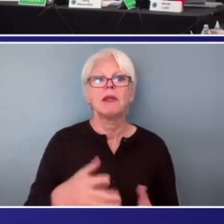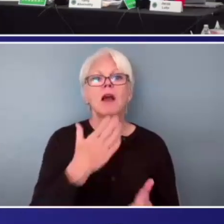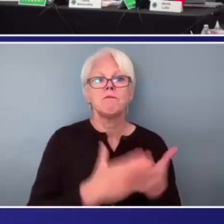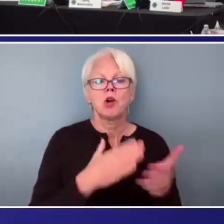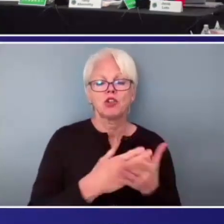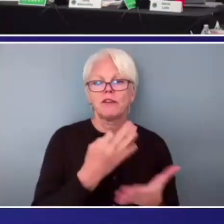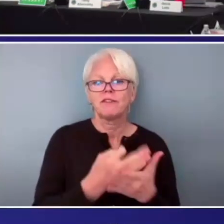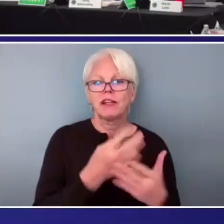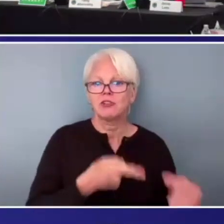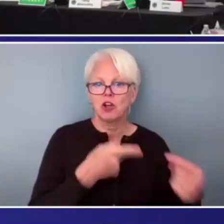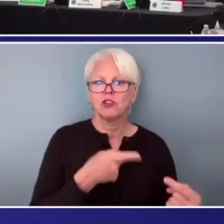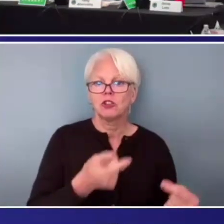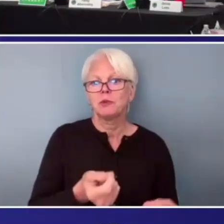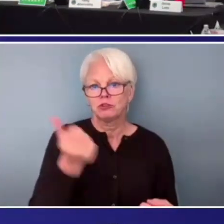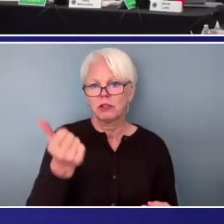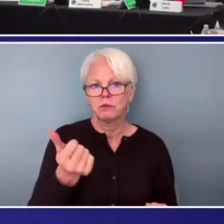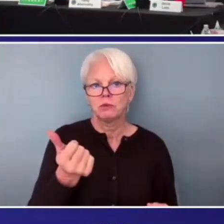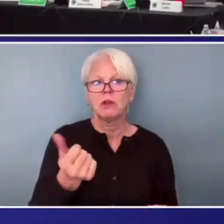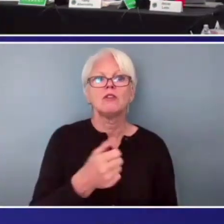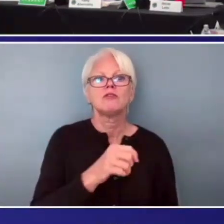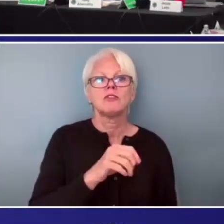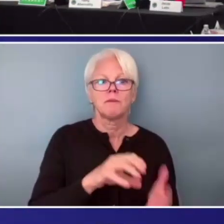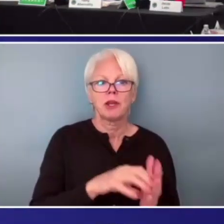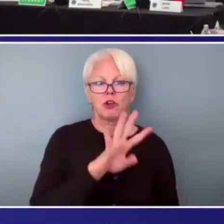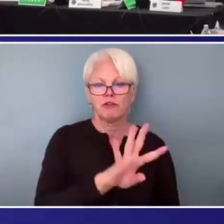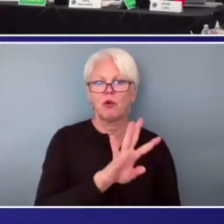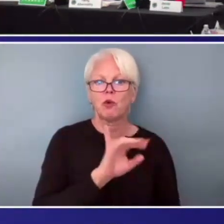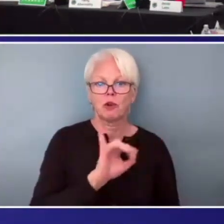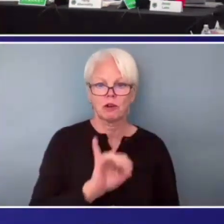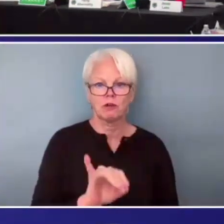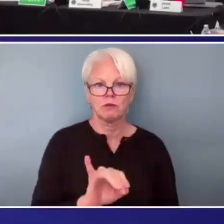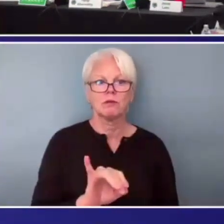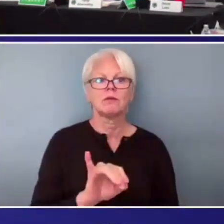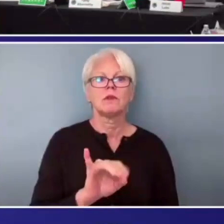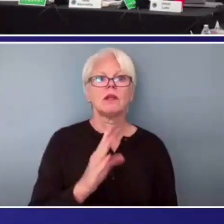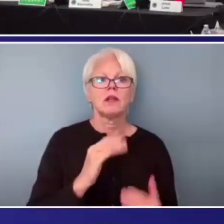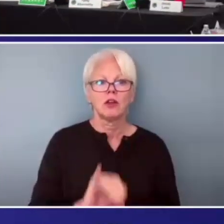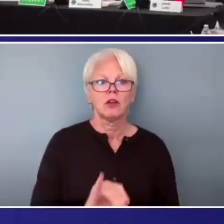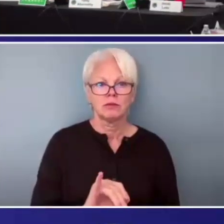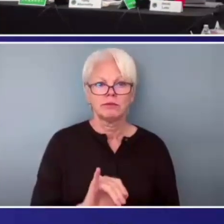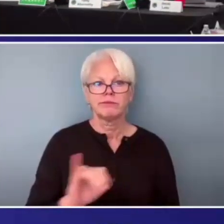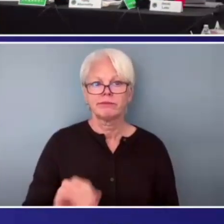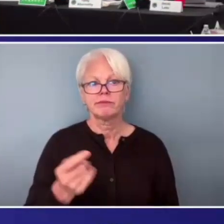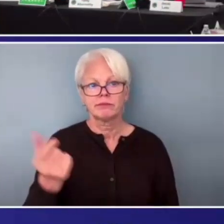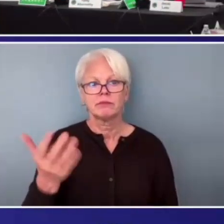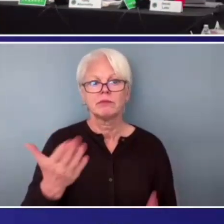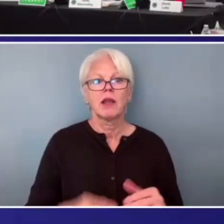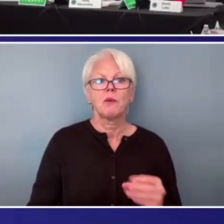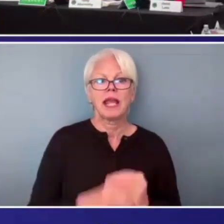from paragraph (4) Romanette one. Romanette two, we have added a new paragraph (4), applicable amount means,